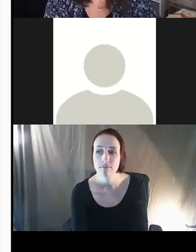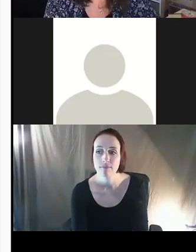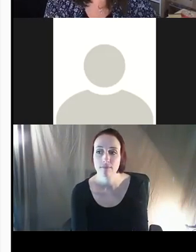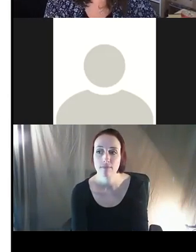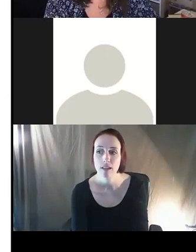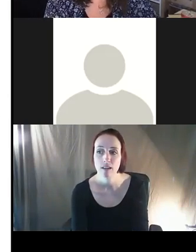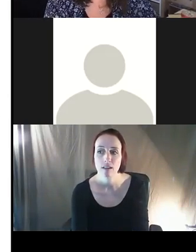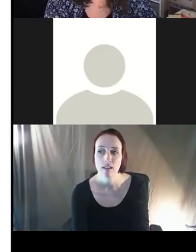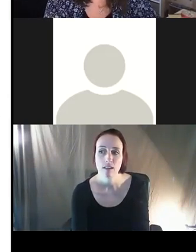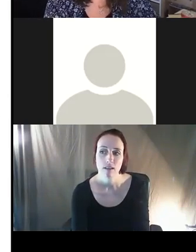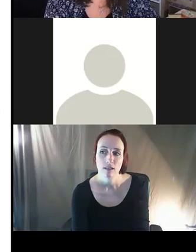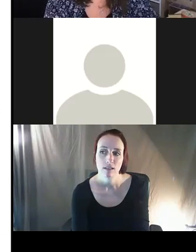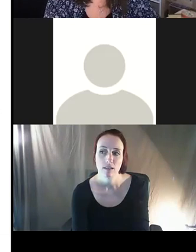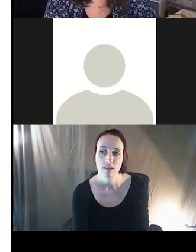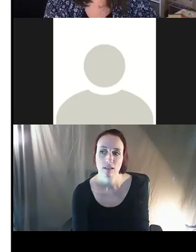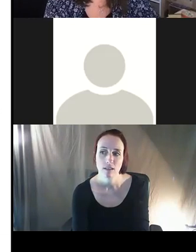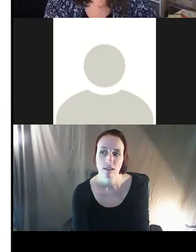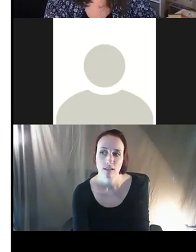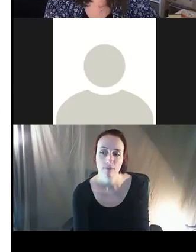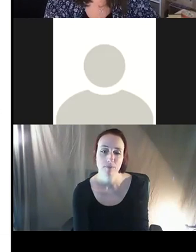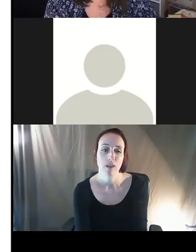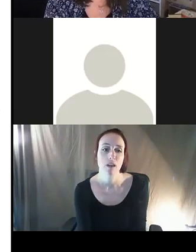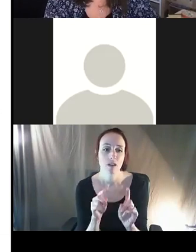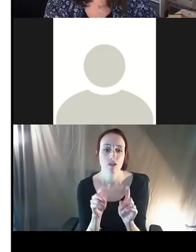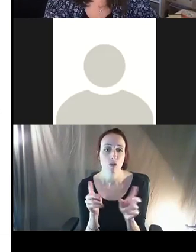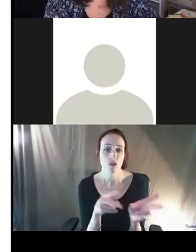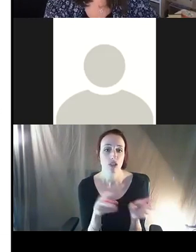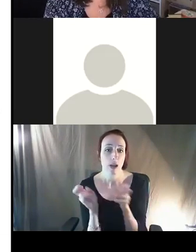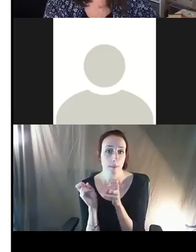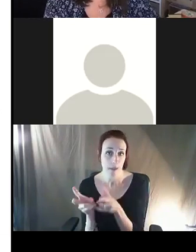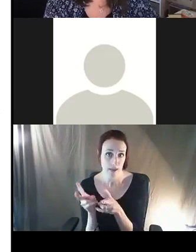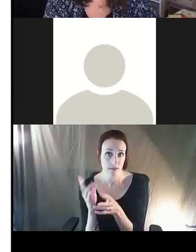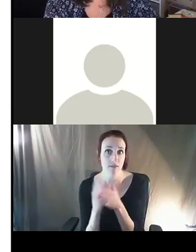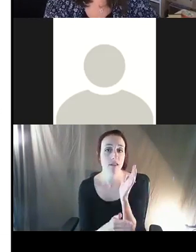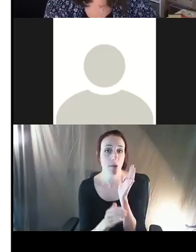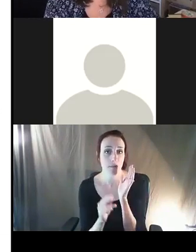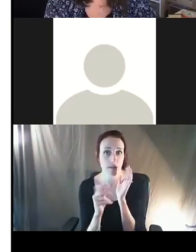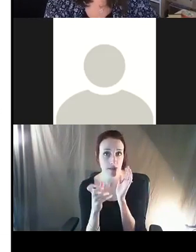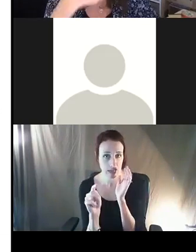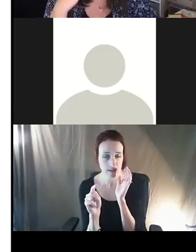Glenda Sims: And there is a site called "news in